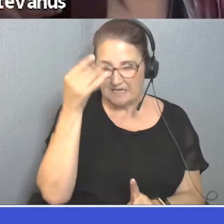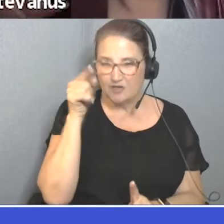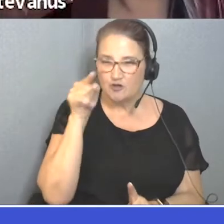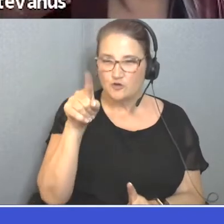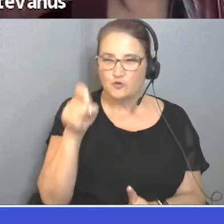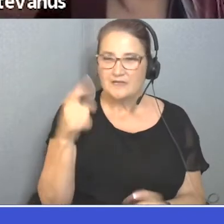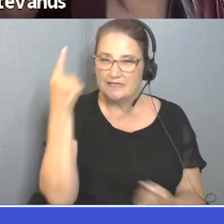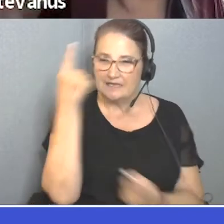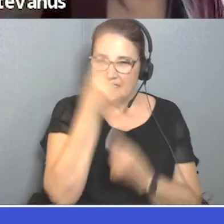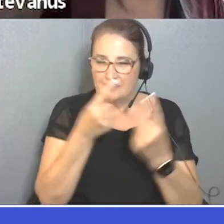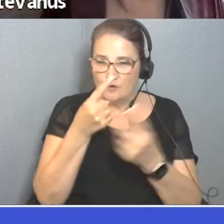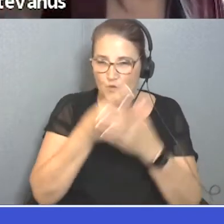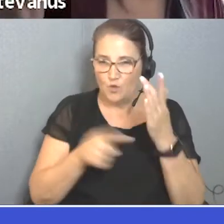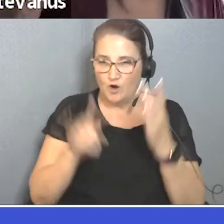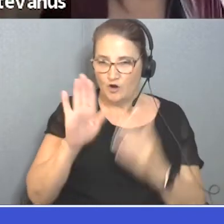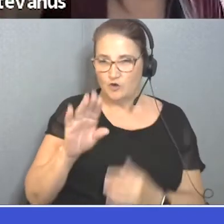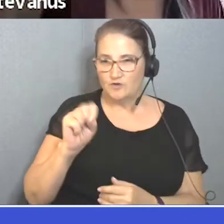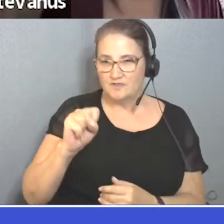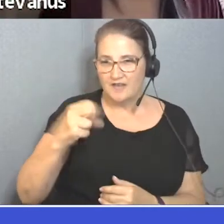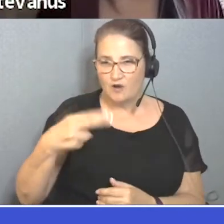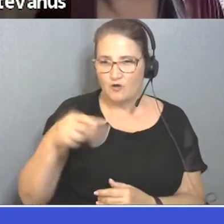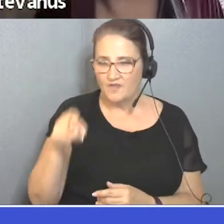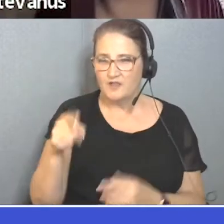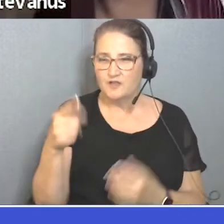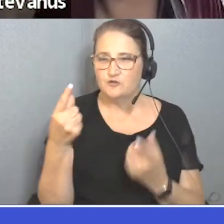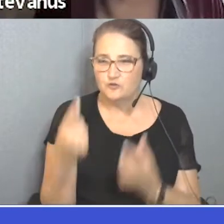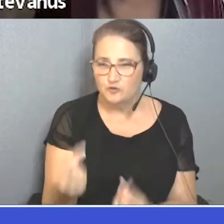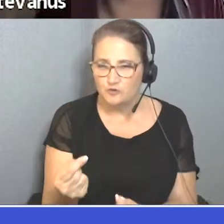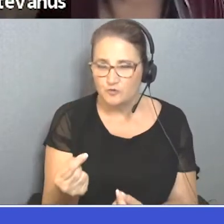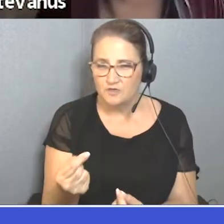Consider what your stakeholder is doing in relation to the impacts